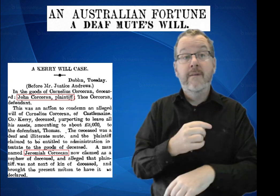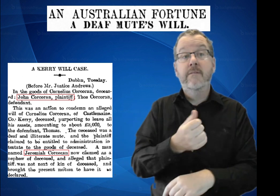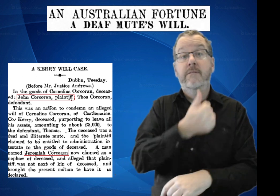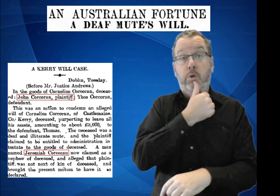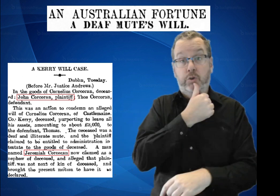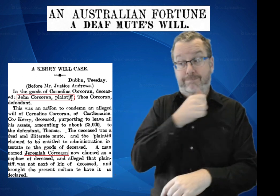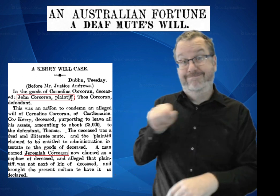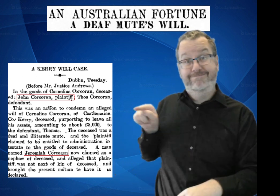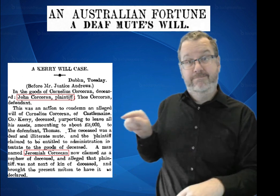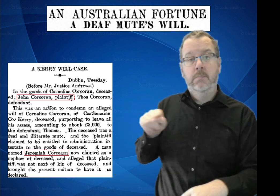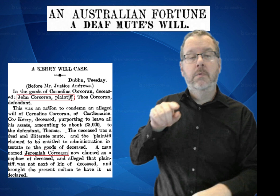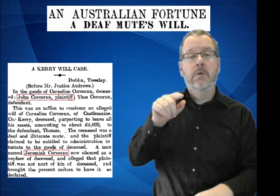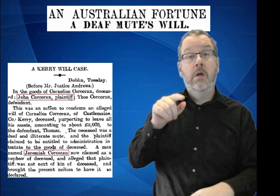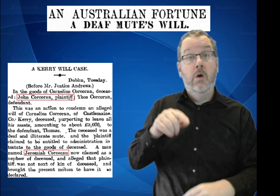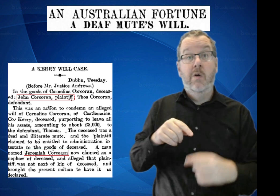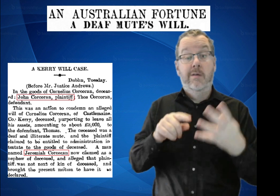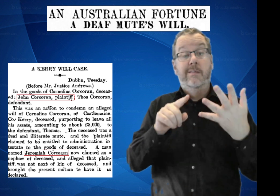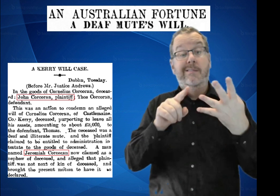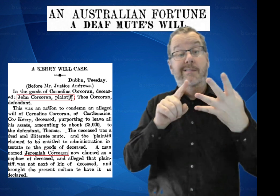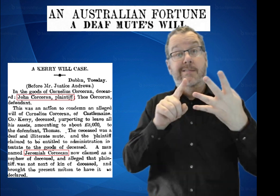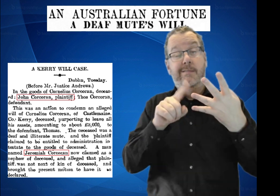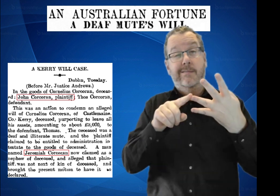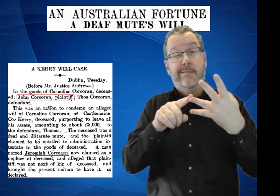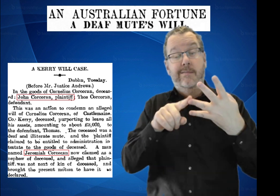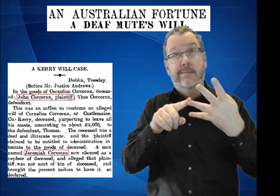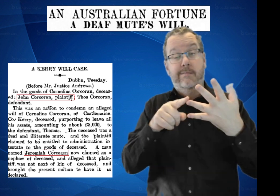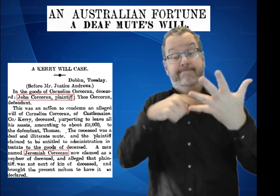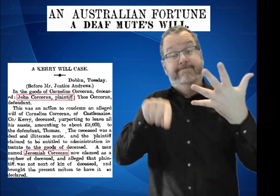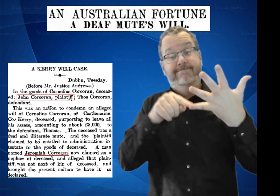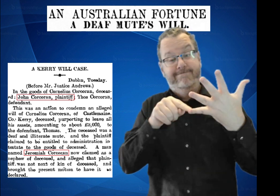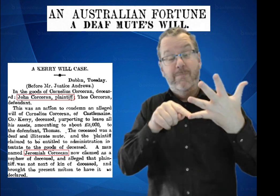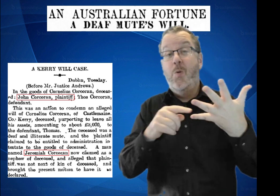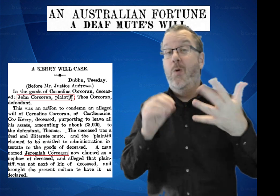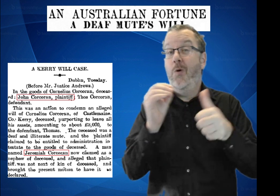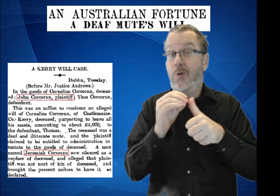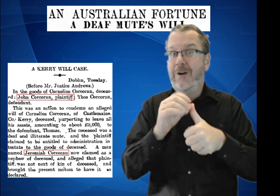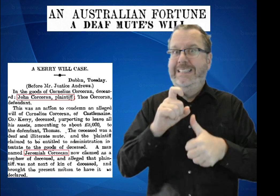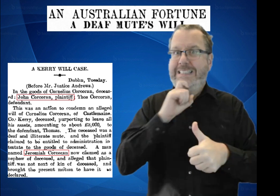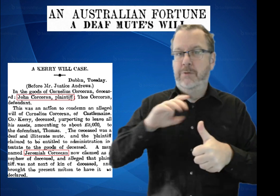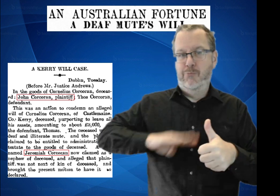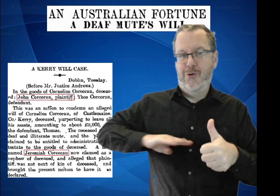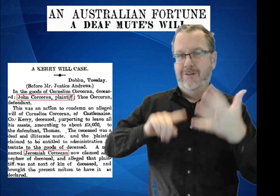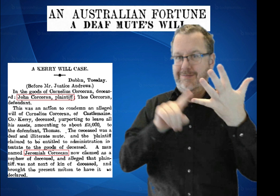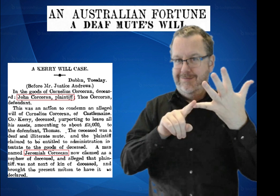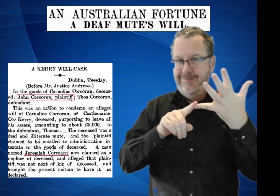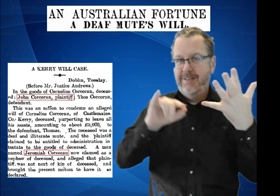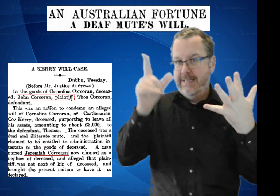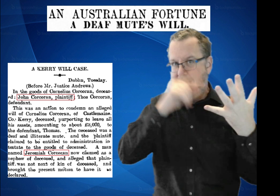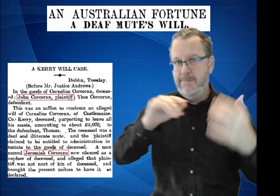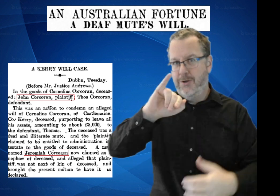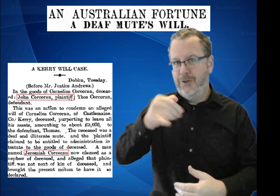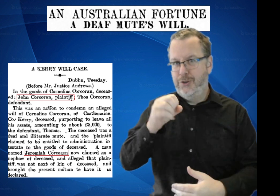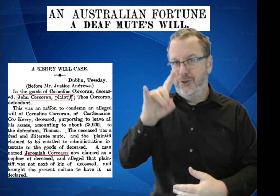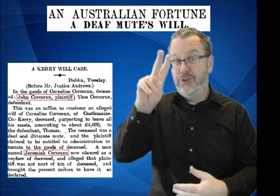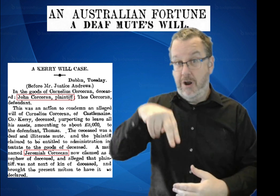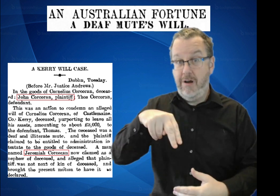firstly, John Corcoran, another hearing brother of Cornelius;